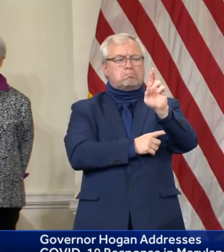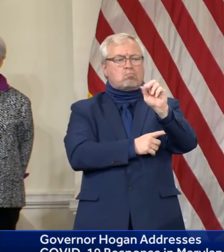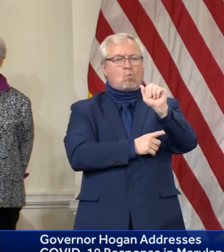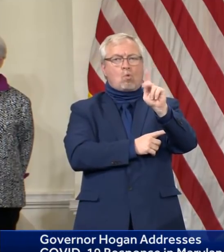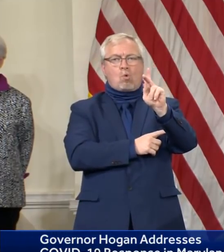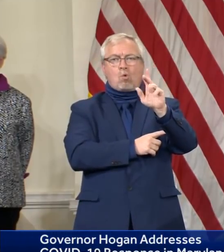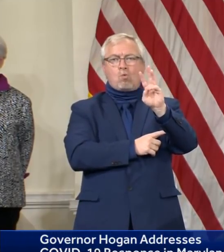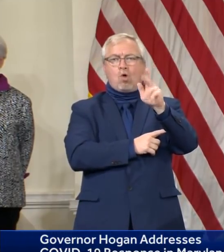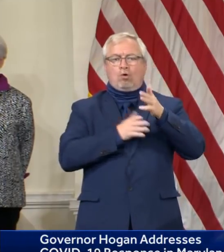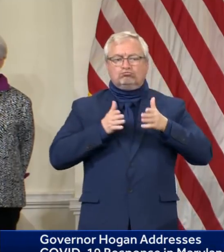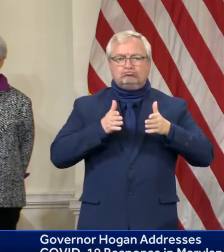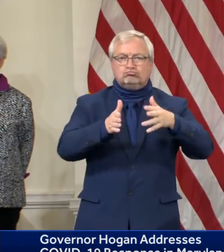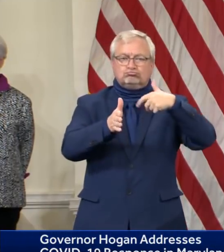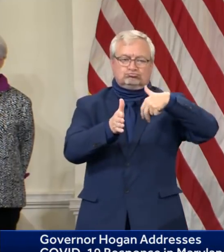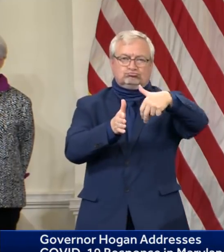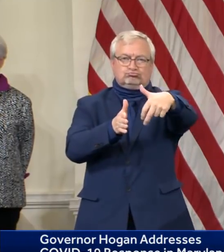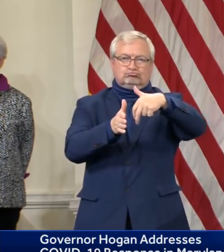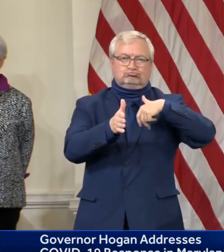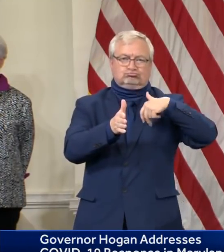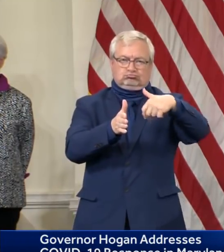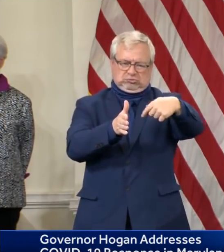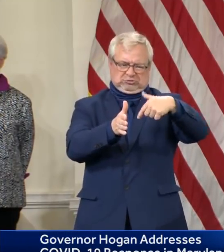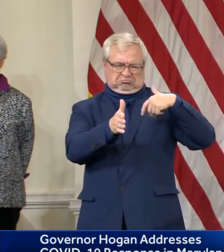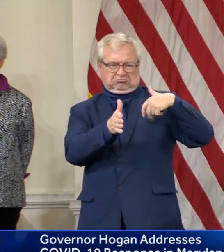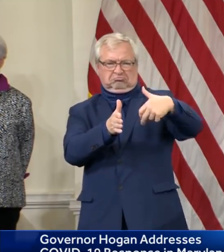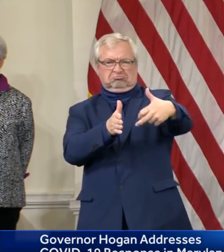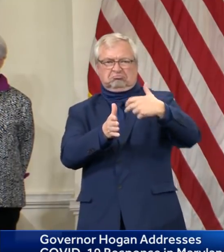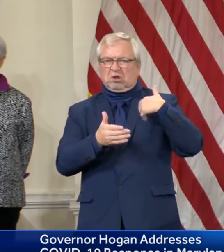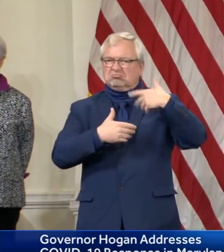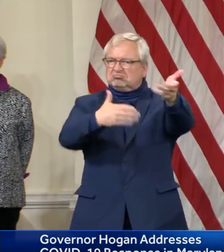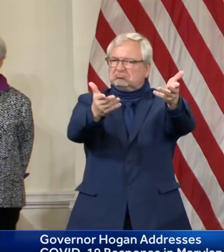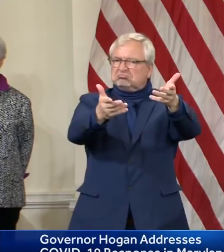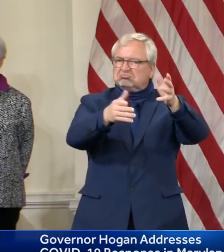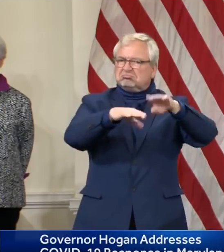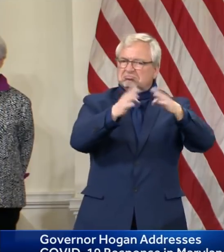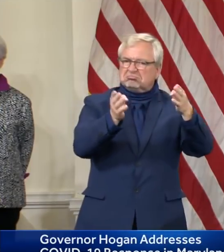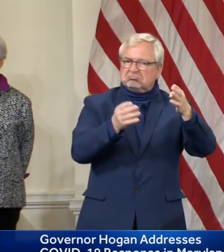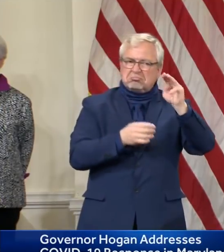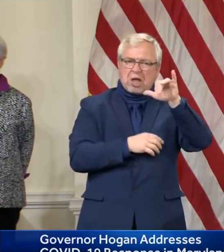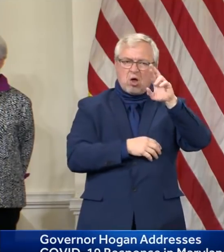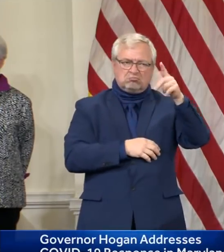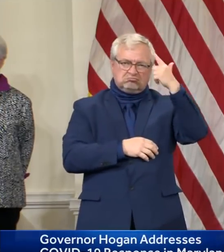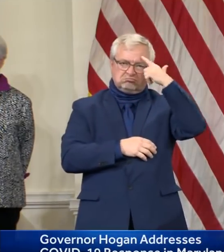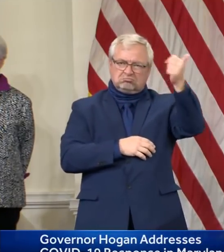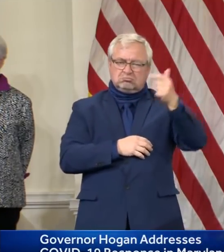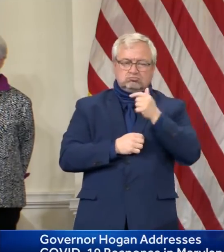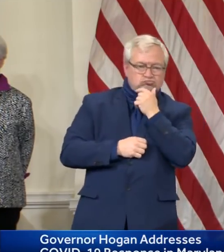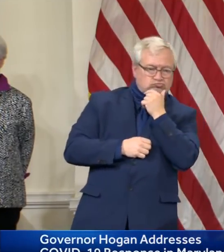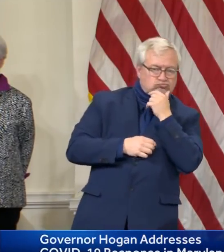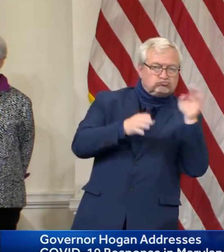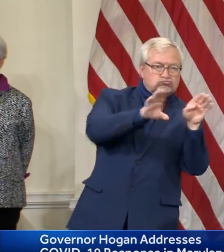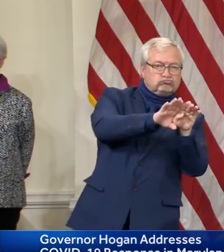NO. THE BOARDWALK IS LIKE ANY OTHER STREET. THE MAYOR DECIDED TO CLOSE IT AND THEN THE MAYOR DECIDED TO OPEN IT.